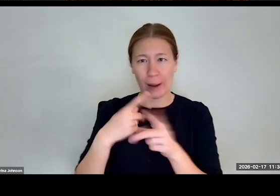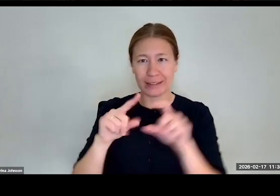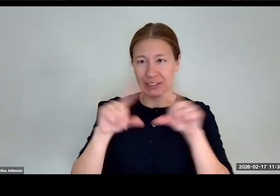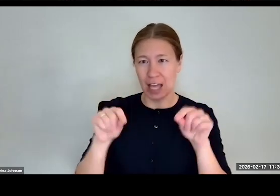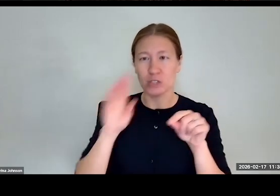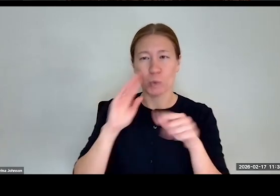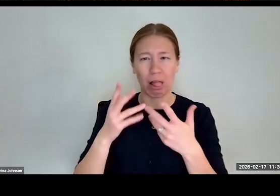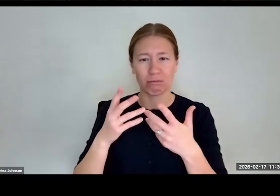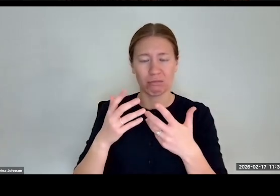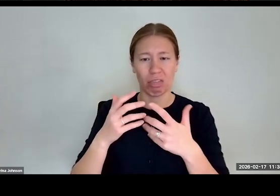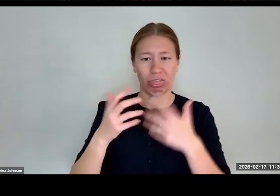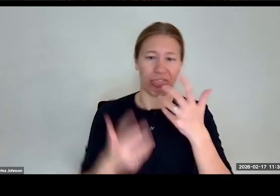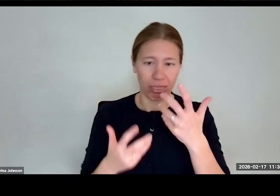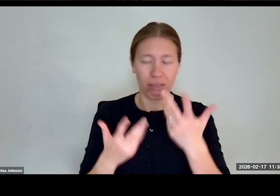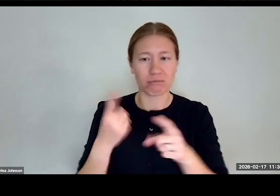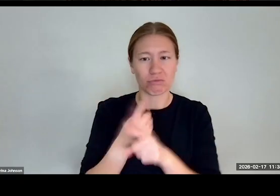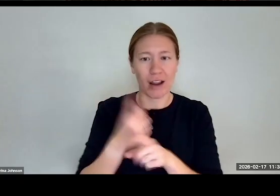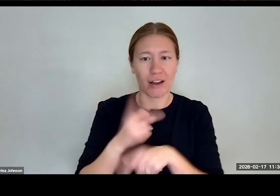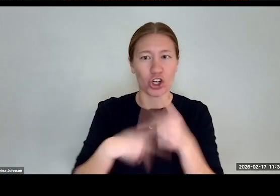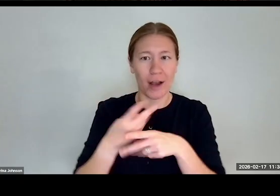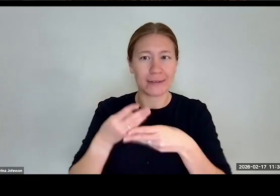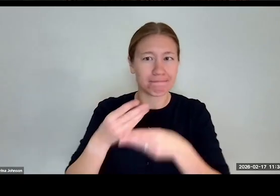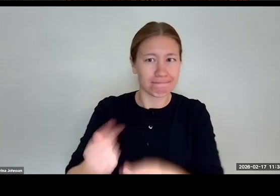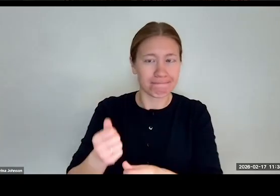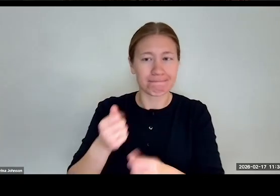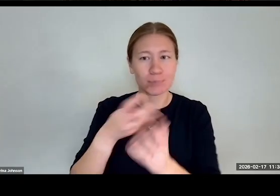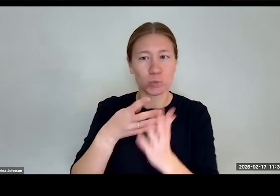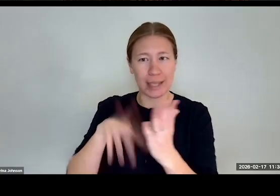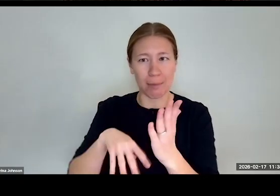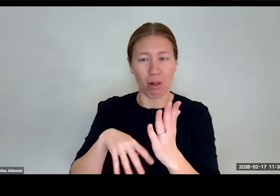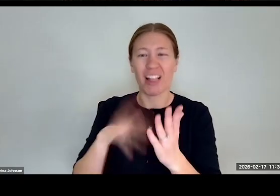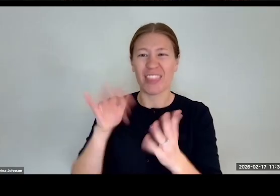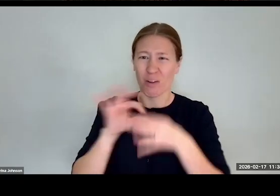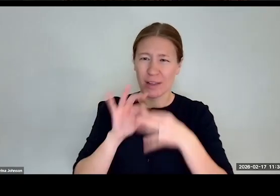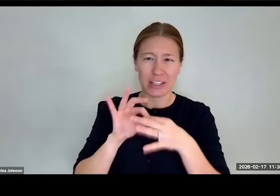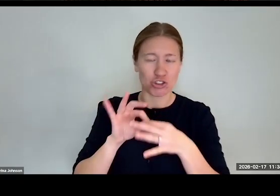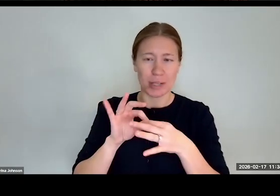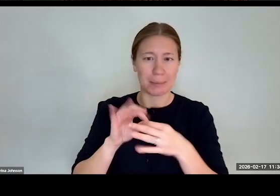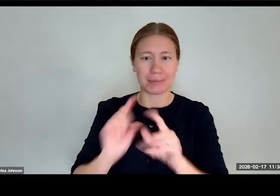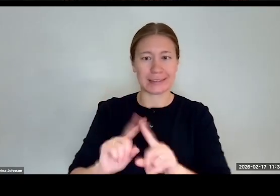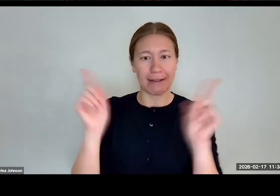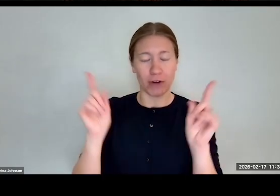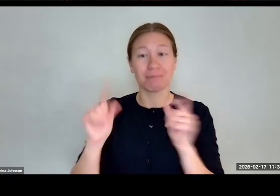to communicate the relationship between the data contained within cells. So when assistive technology is trying to navigate,